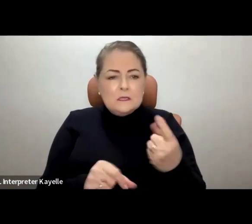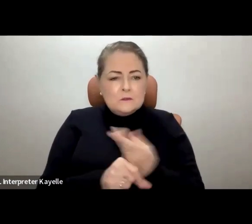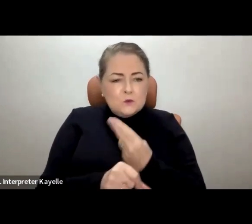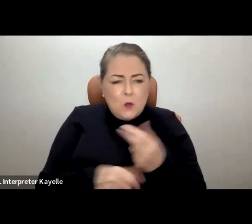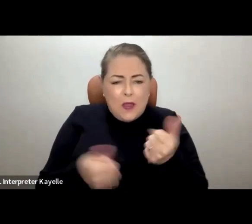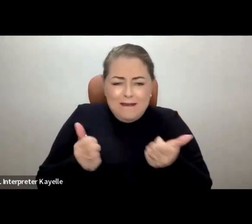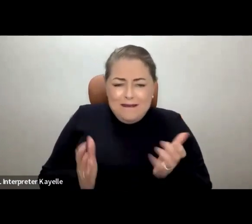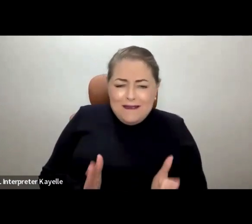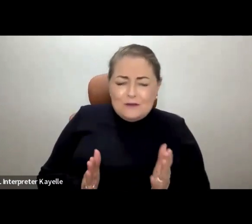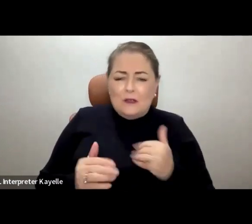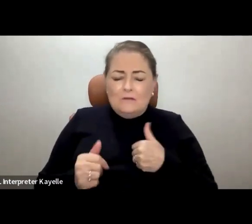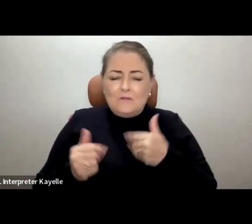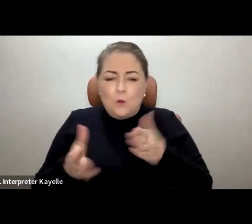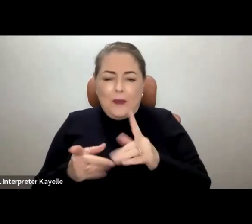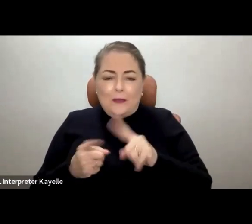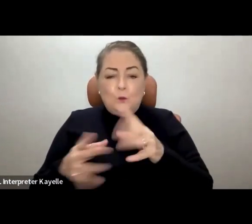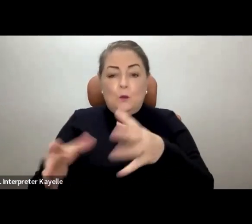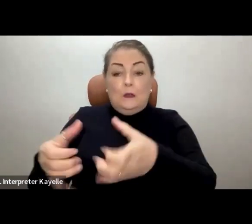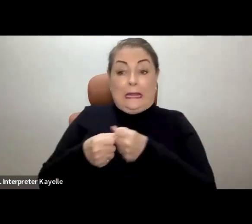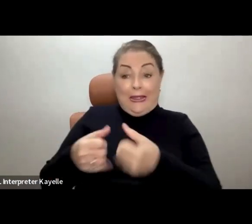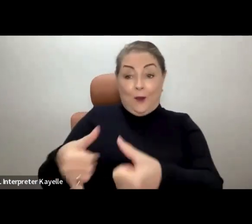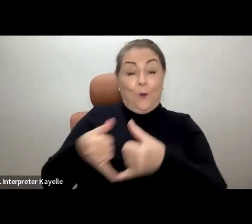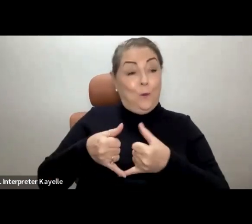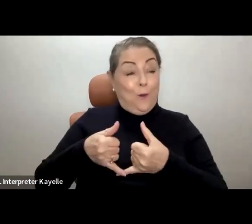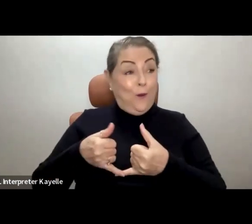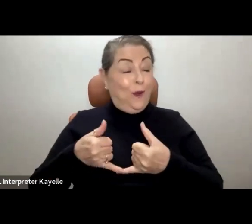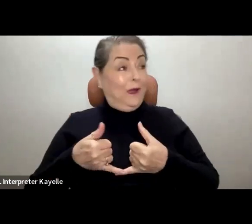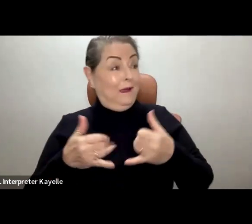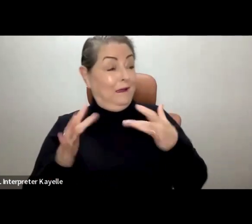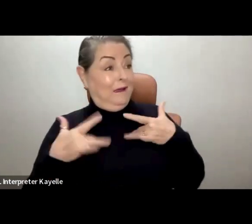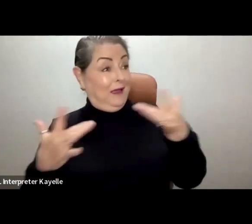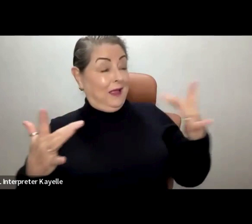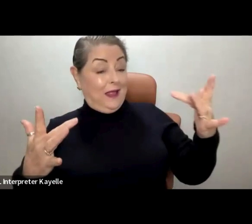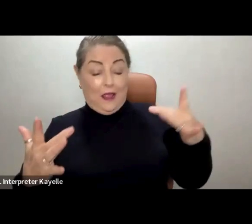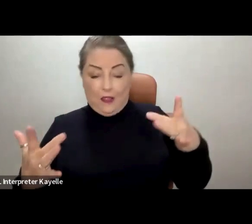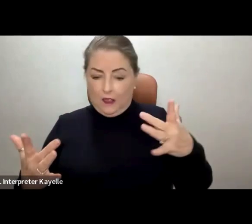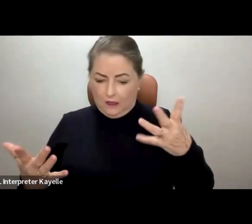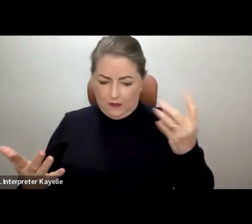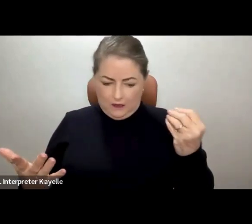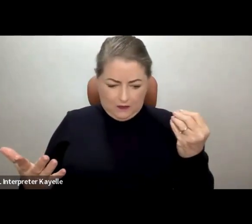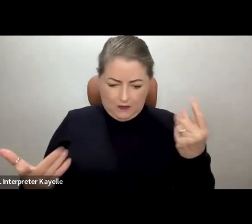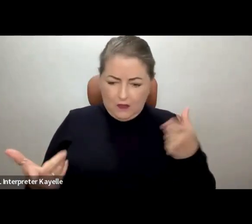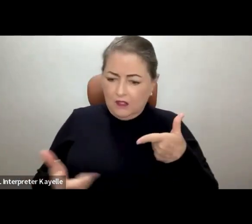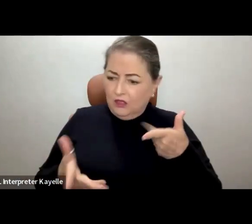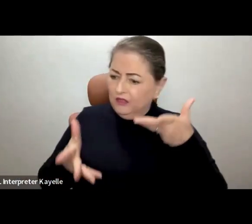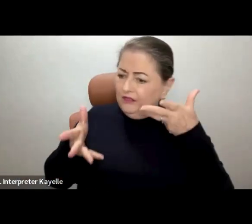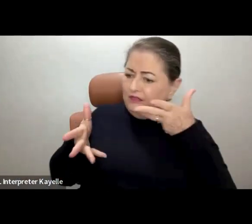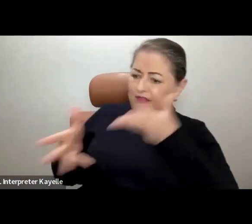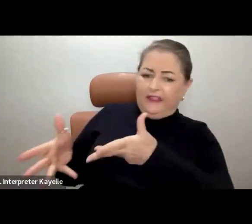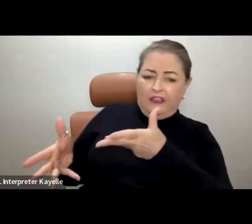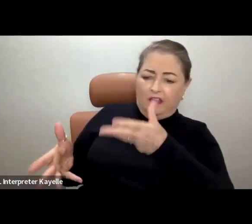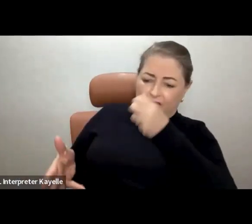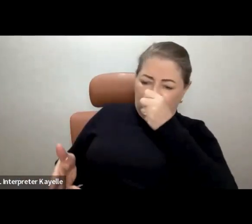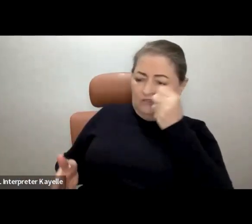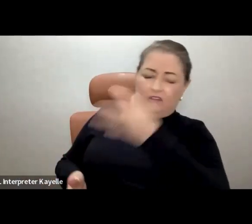used it as a way to get awards. And that leaves out people with disability from getting awards. If the wonderful Daniel Day